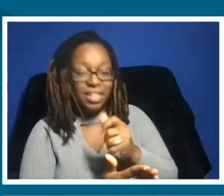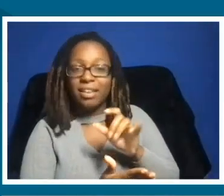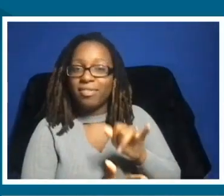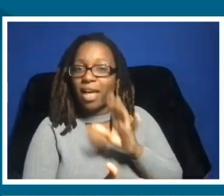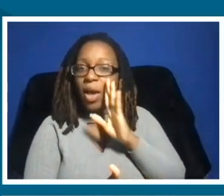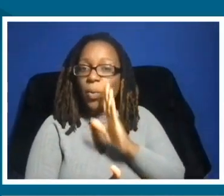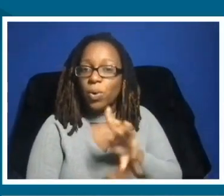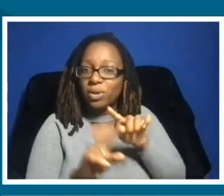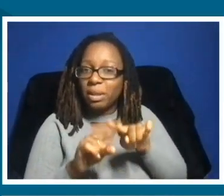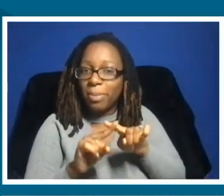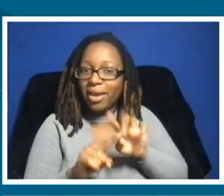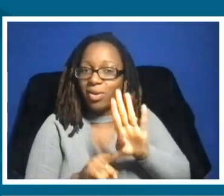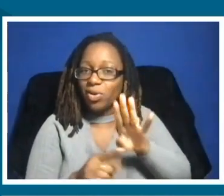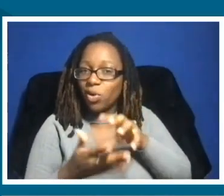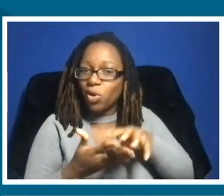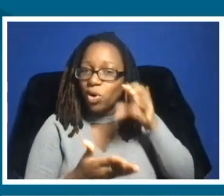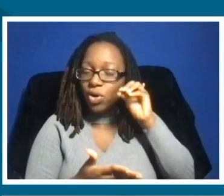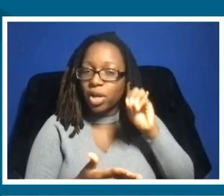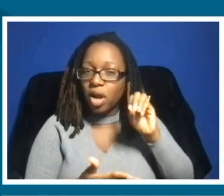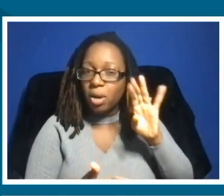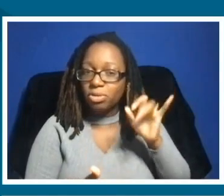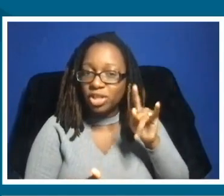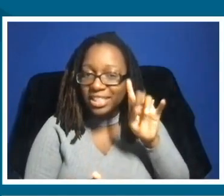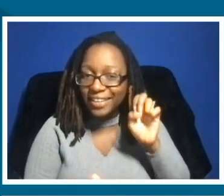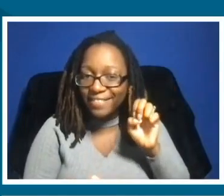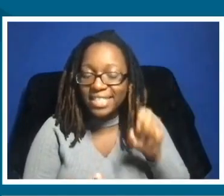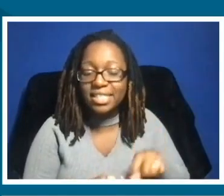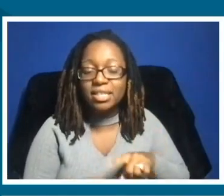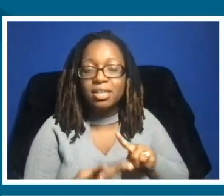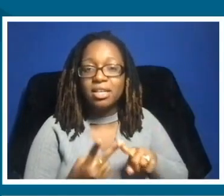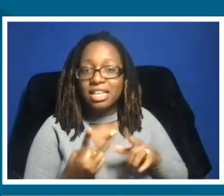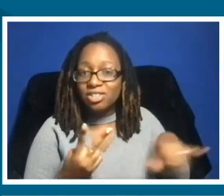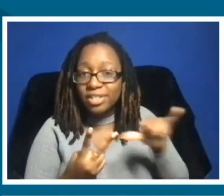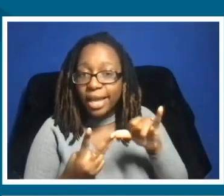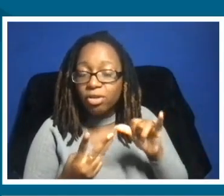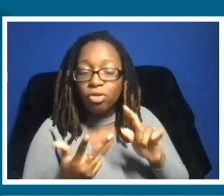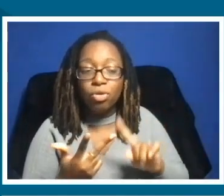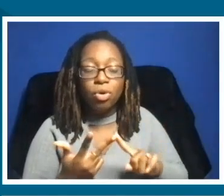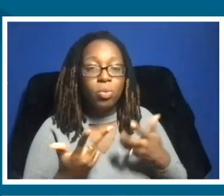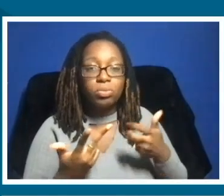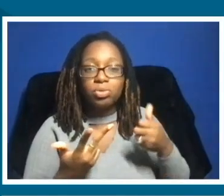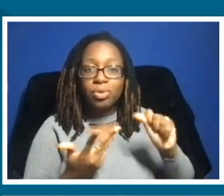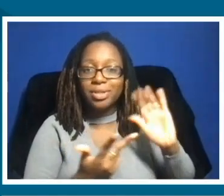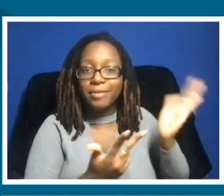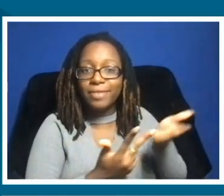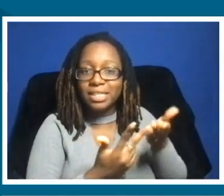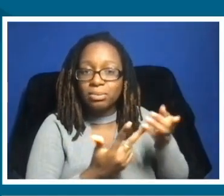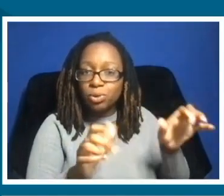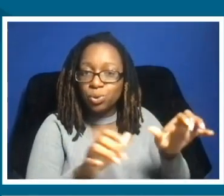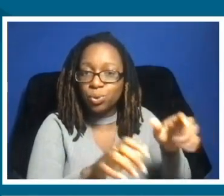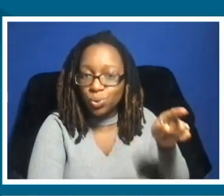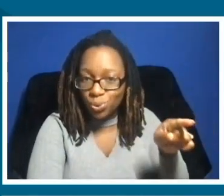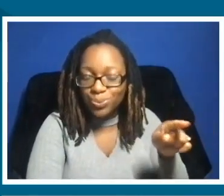learning objectives your standards what you're trying to help um students